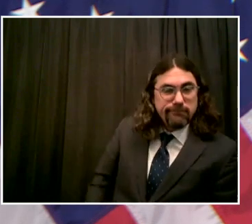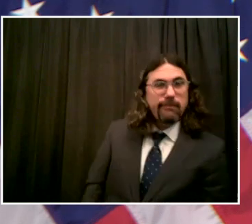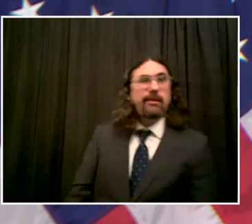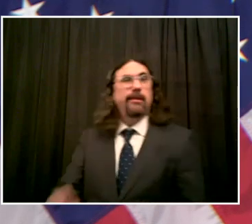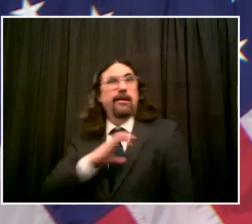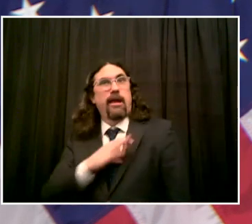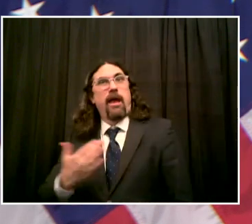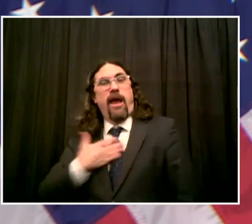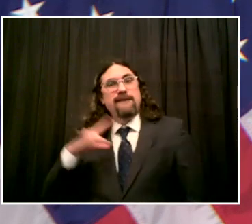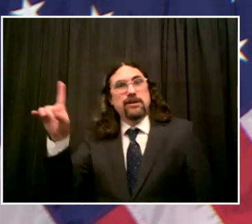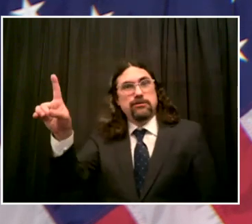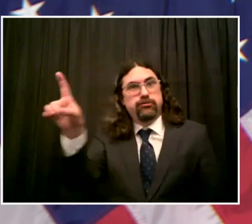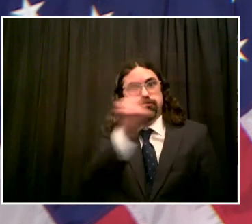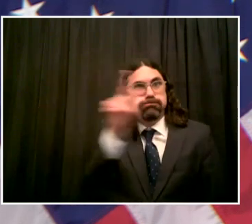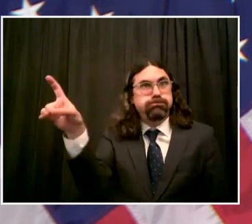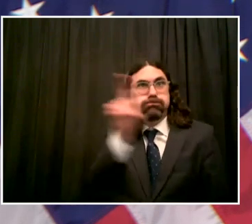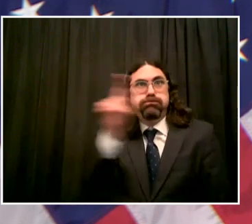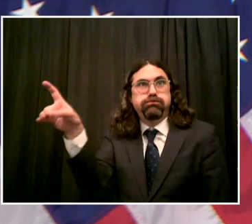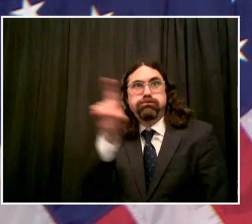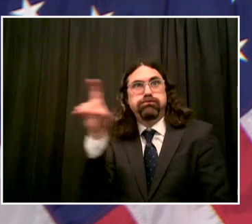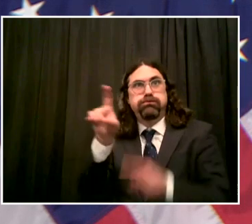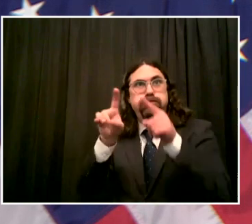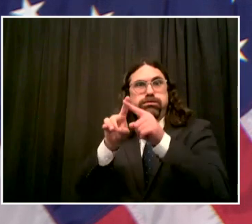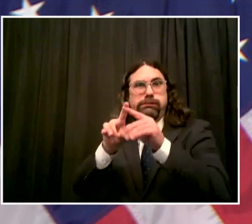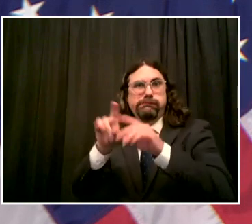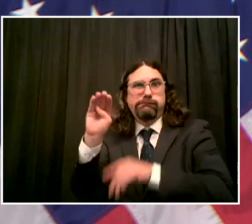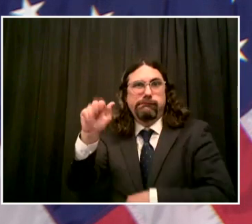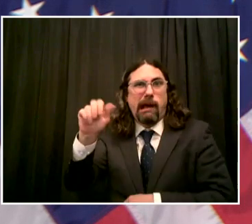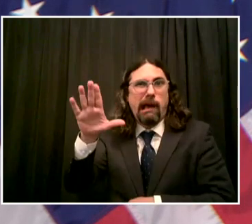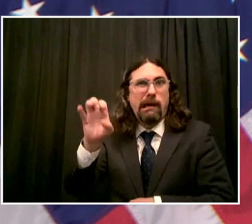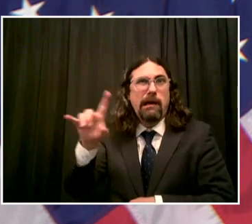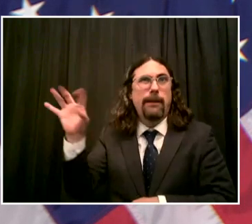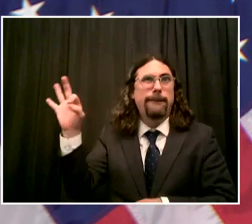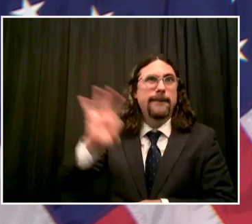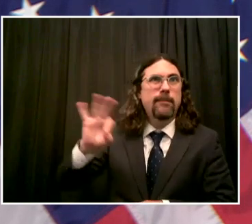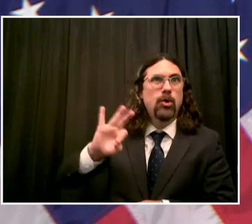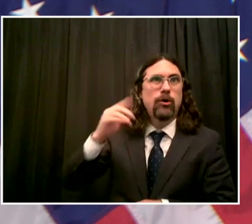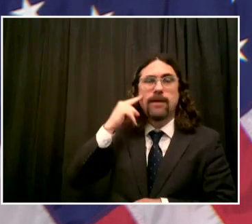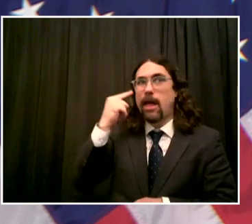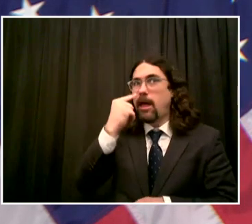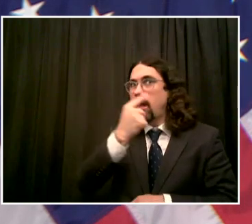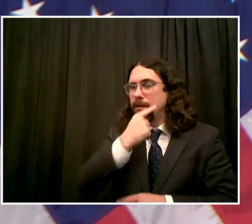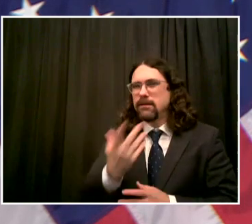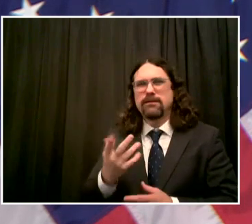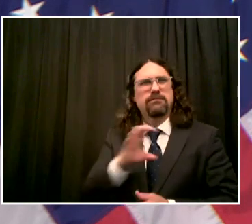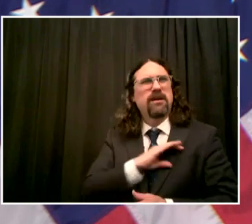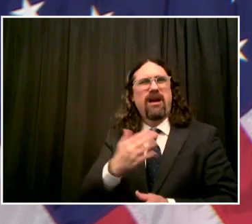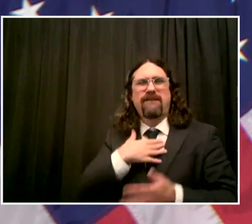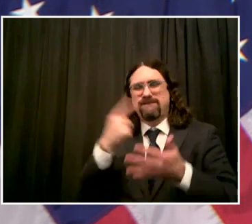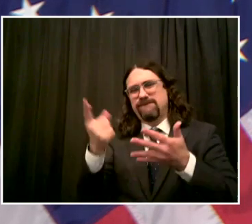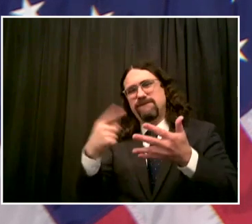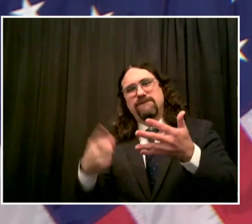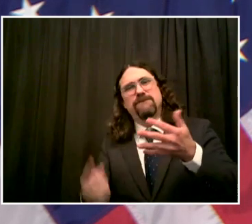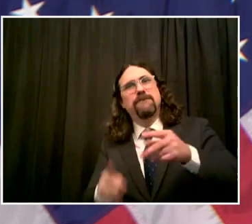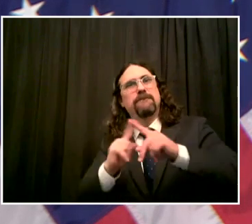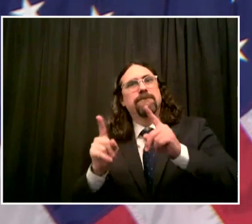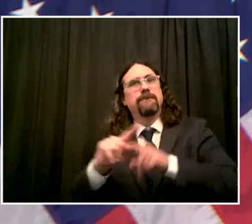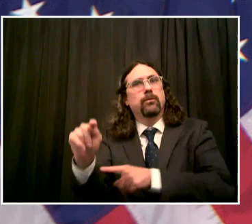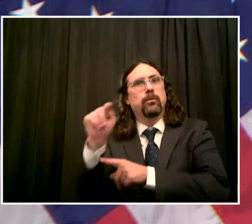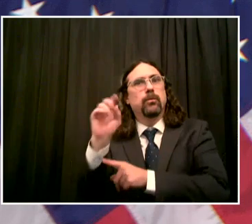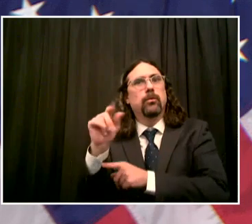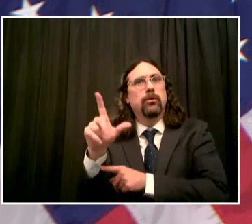WE'VE HAD IT DIFFICULT.